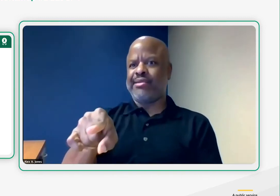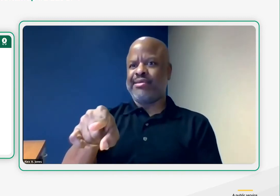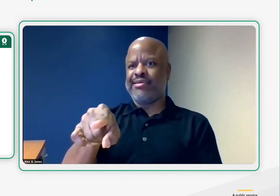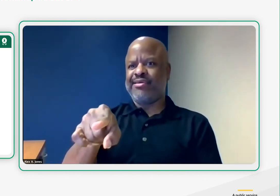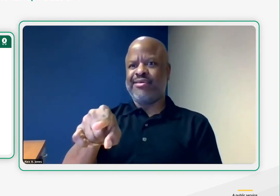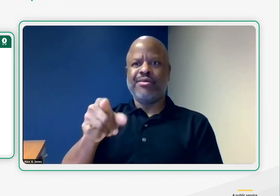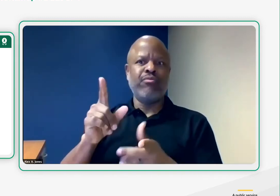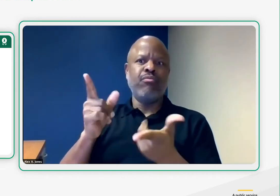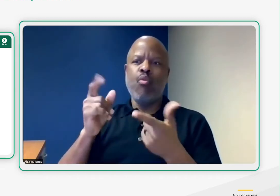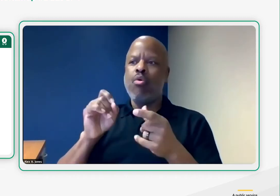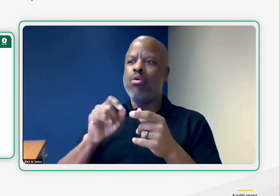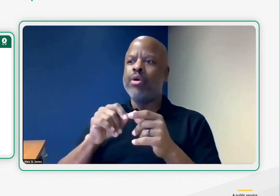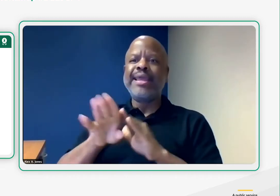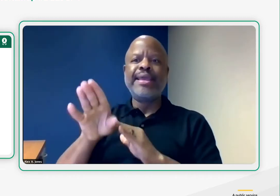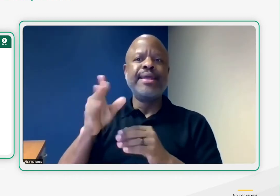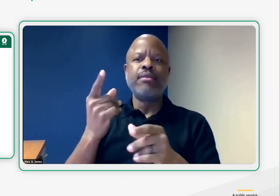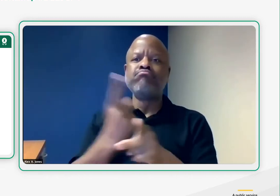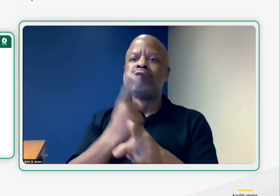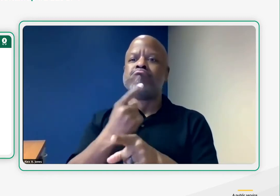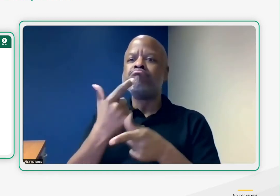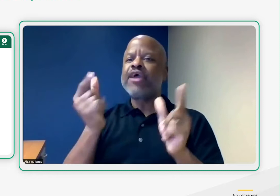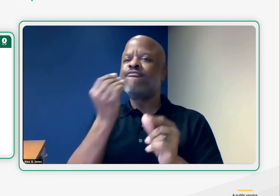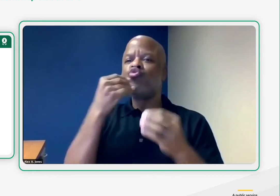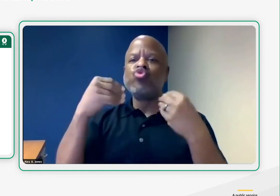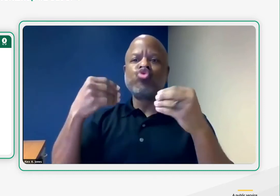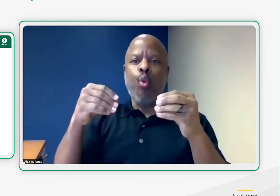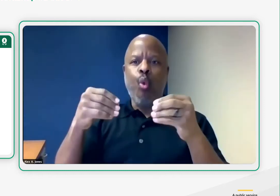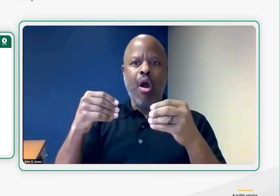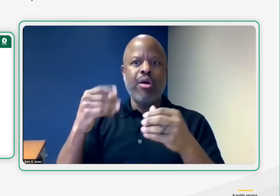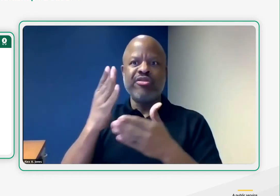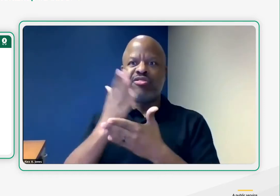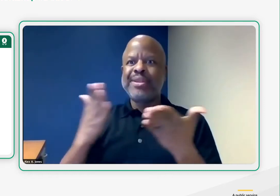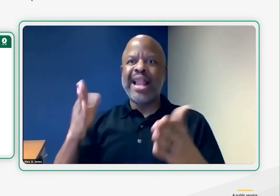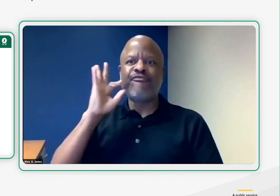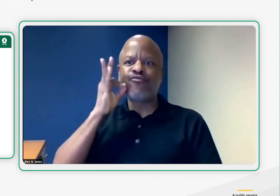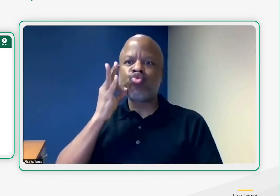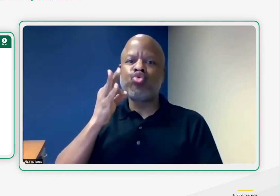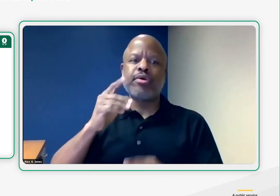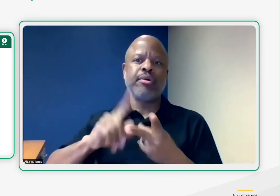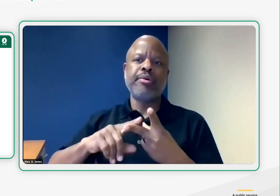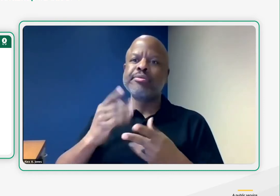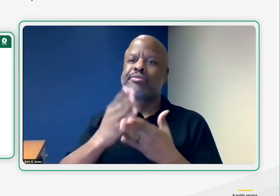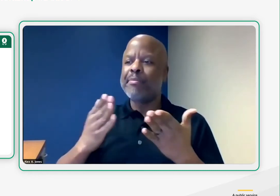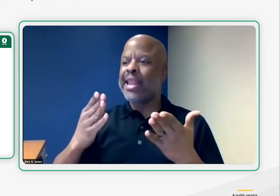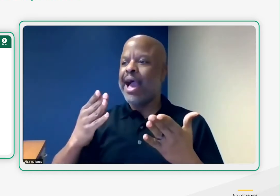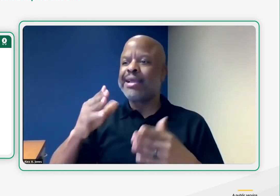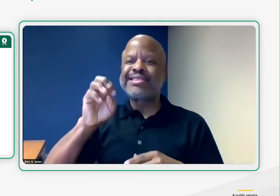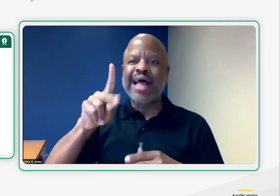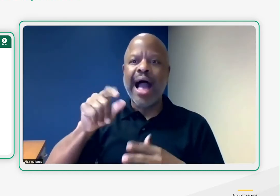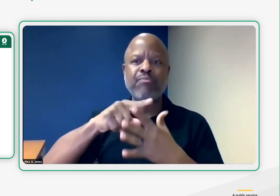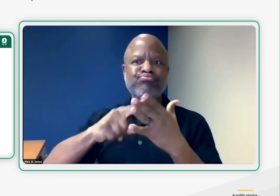Or, if you go into your average grocery store, you may see fruit or something right in front.